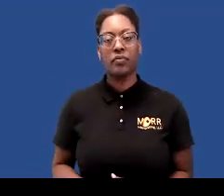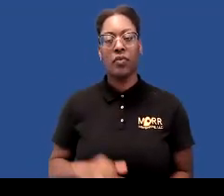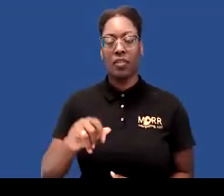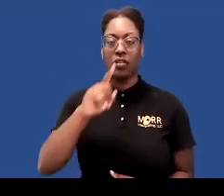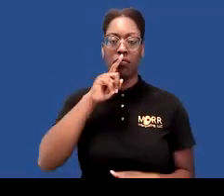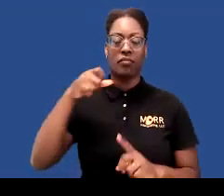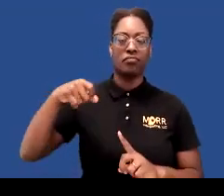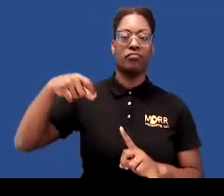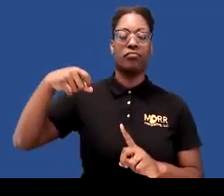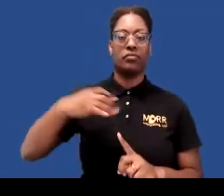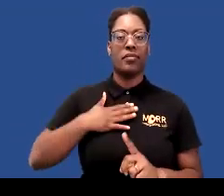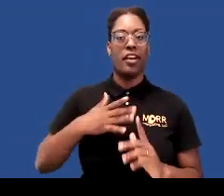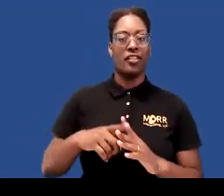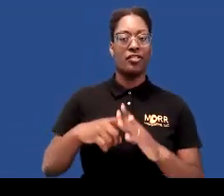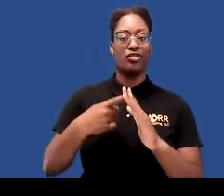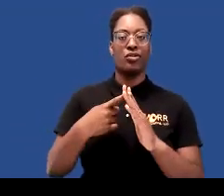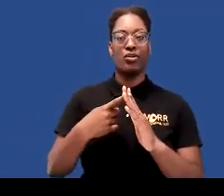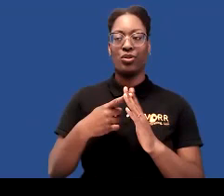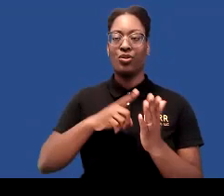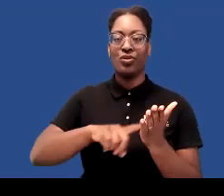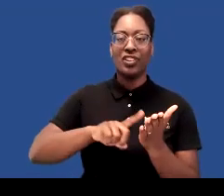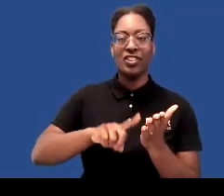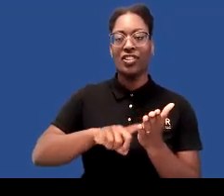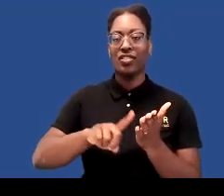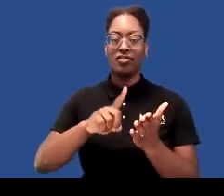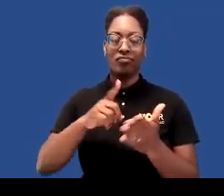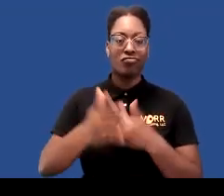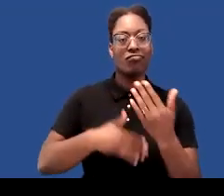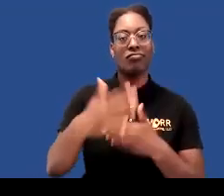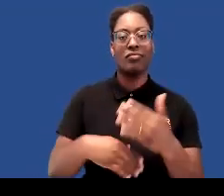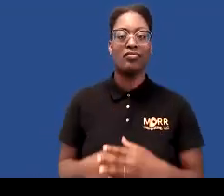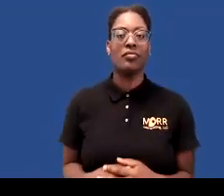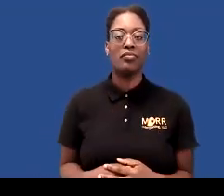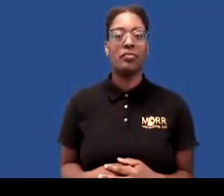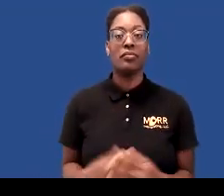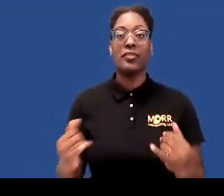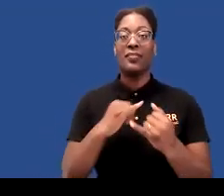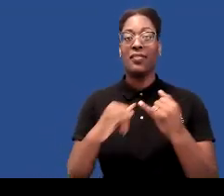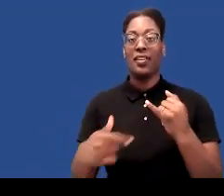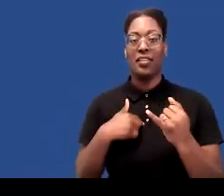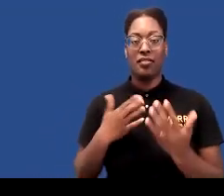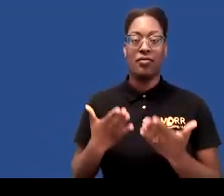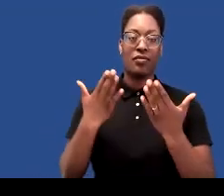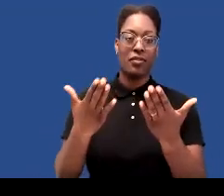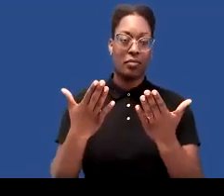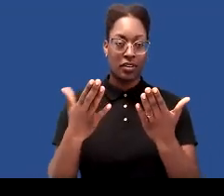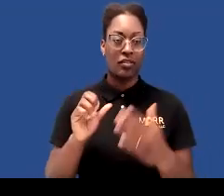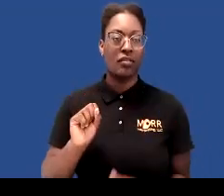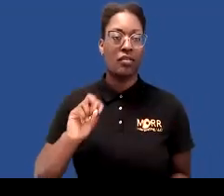this initial research trajectory. And finally, of course, I recommend Suhr-Sytsma and Brown, "Theory In/To Practice."